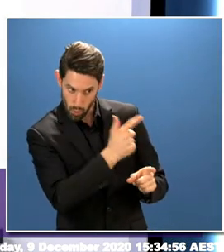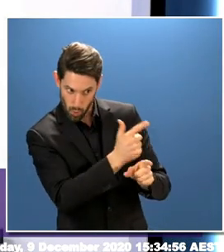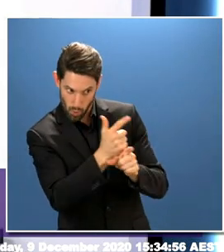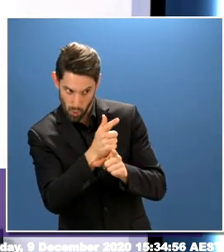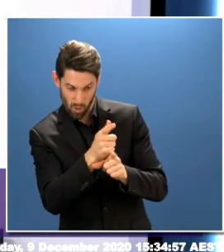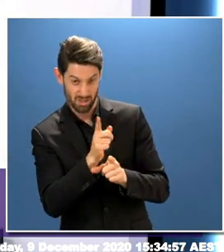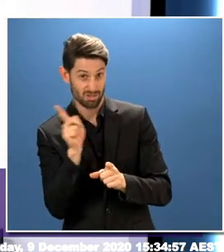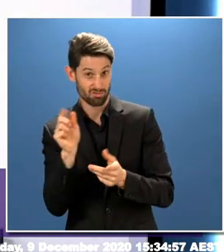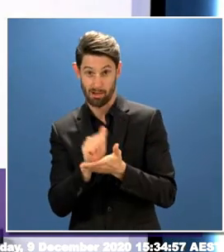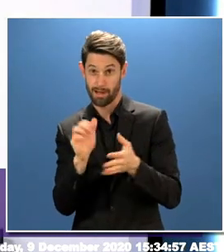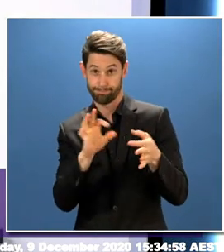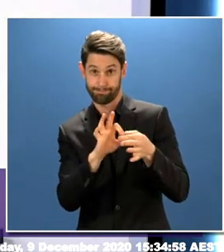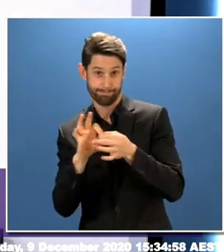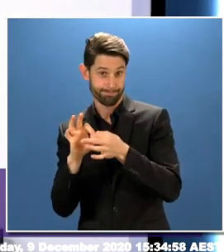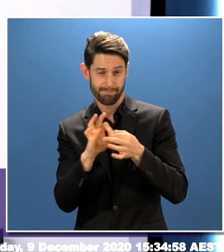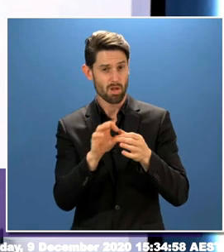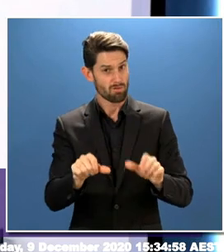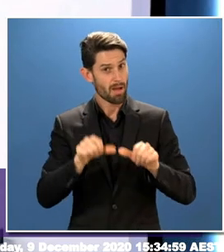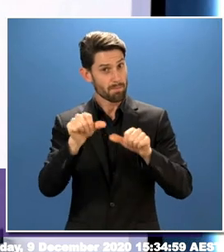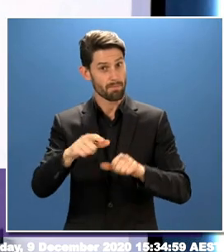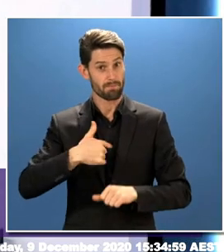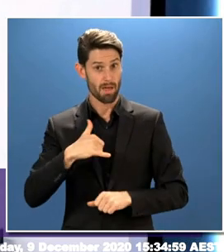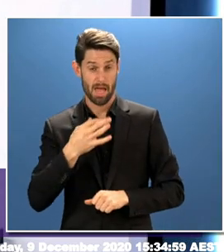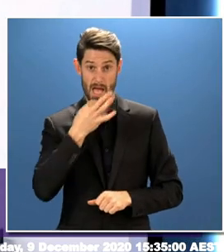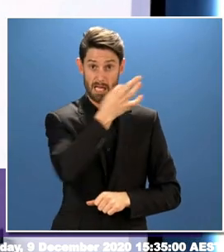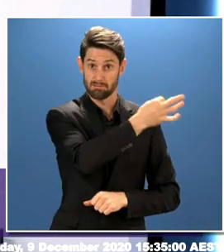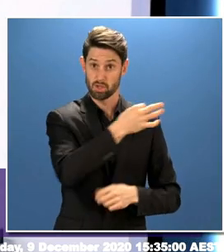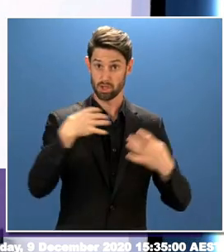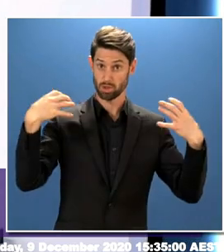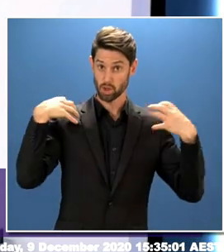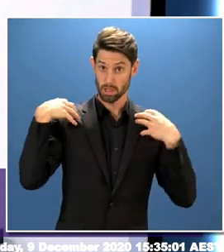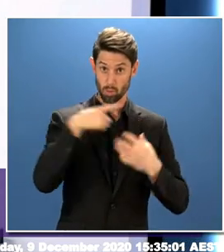So I will just check at this point whether the Commissioners have any questions of you.